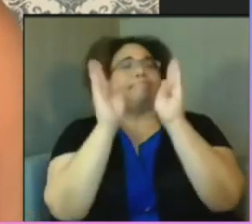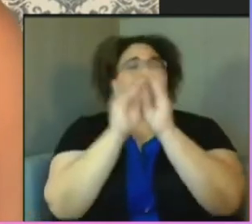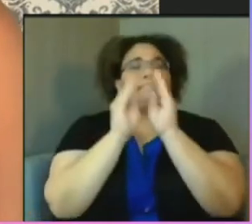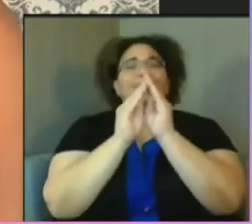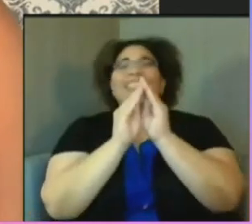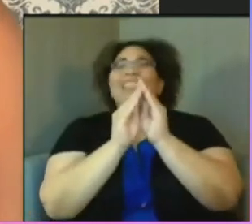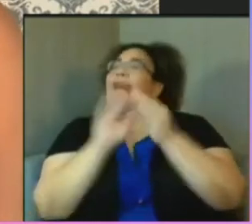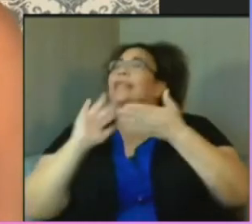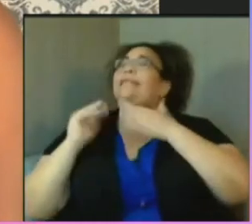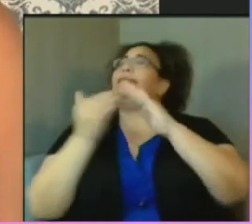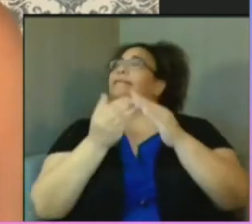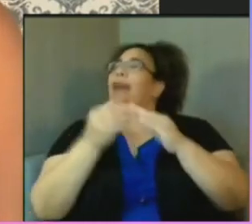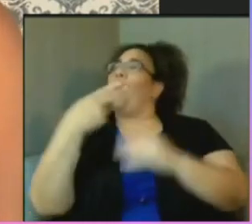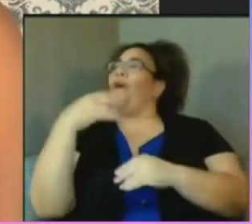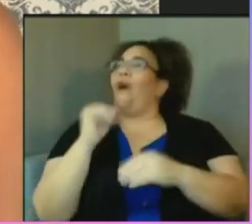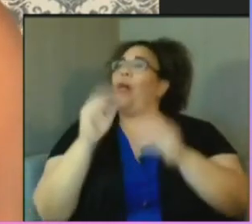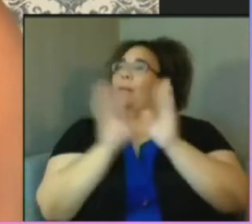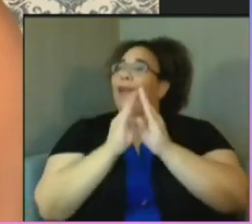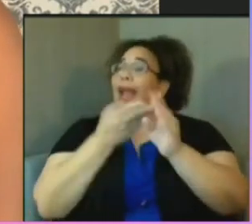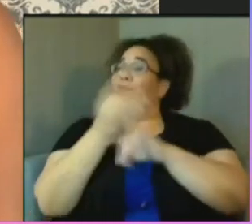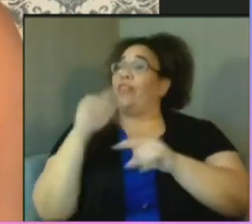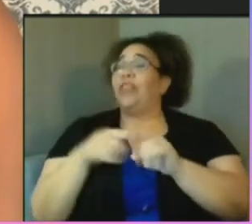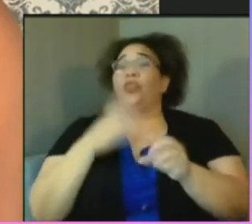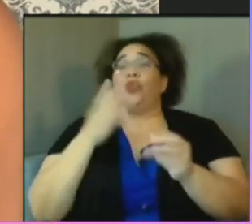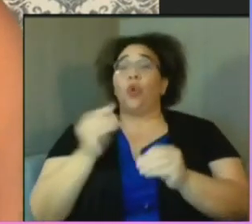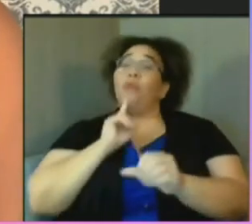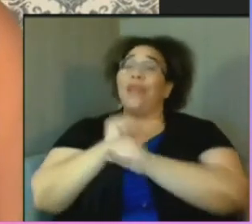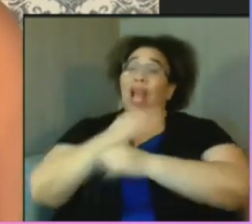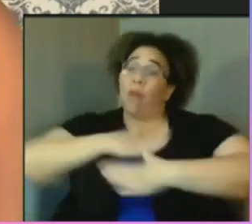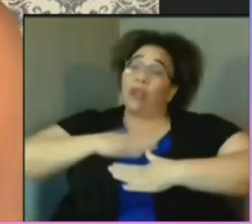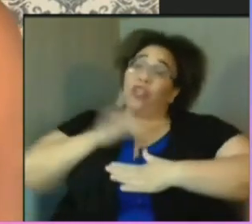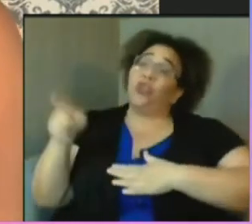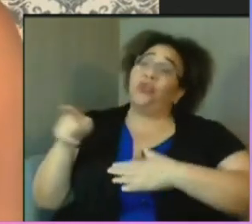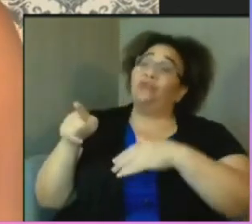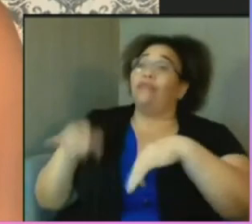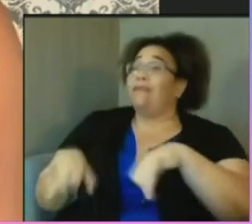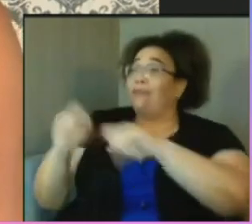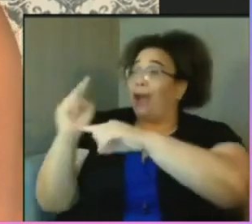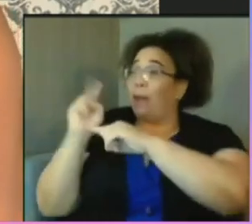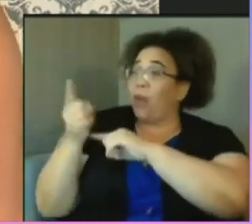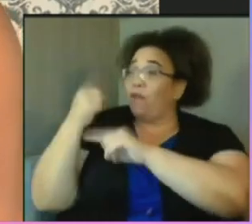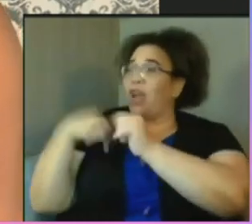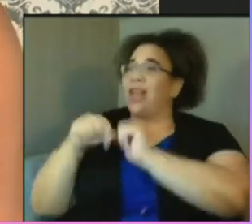so I really appreciate you taking the time and also, people can check out a GQ article about you